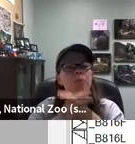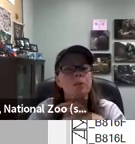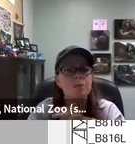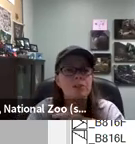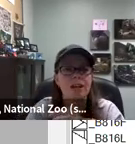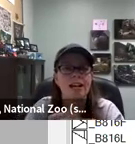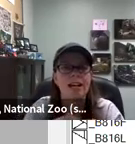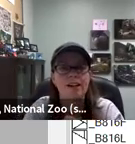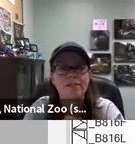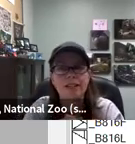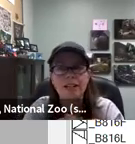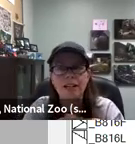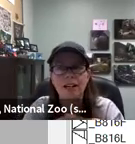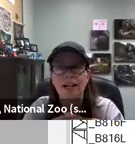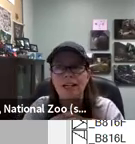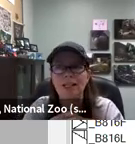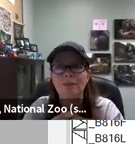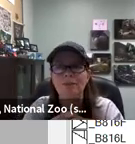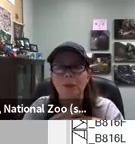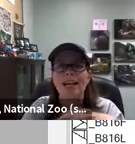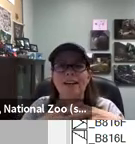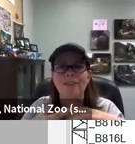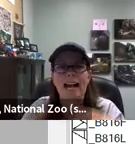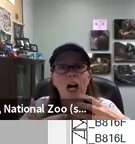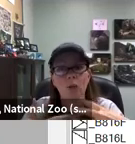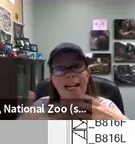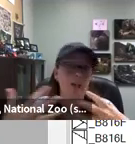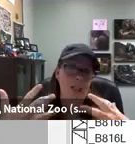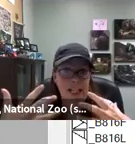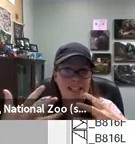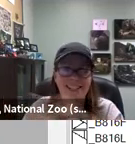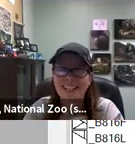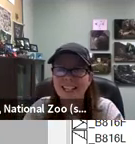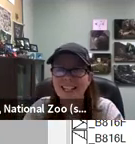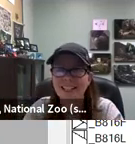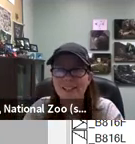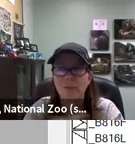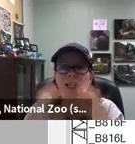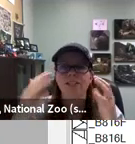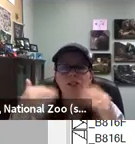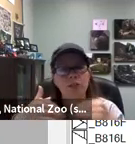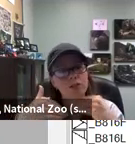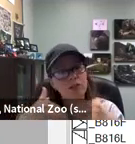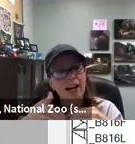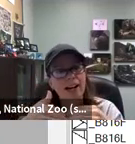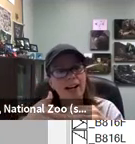problems you have, that we have now, nowadays is we get so